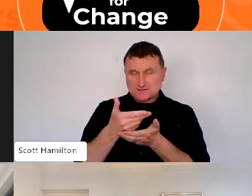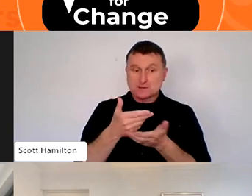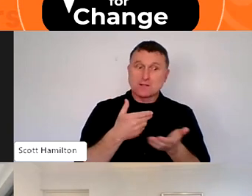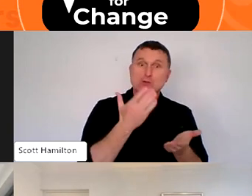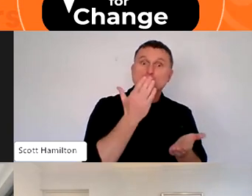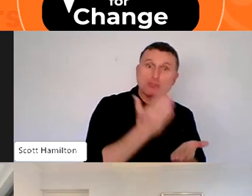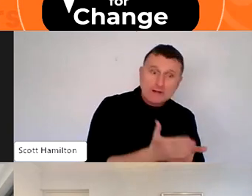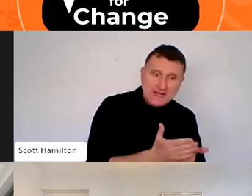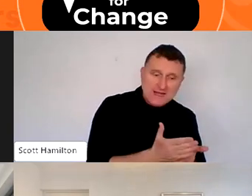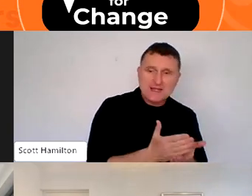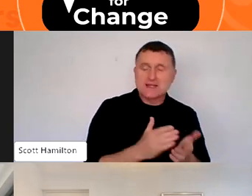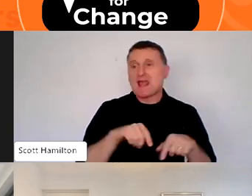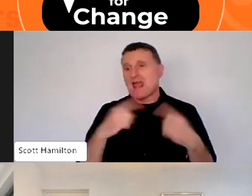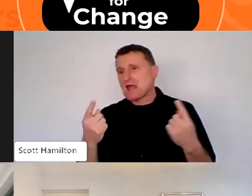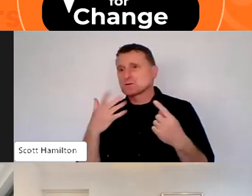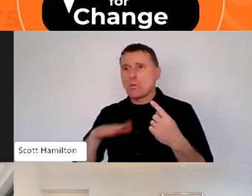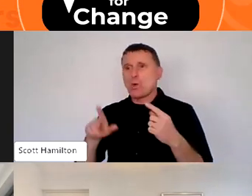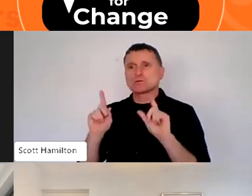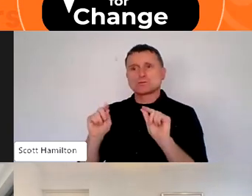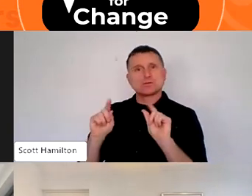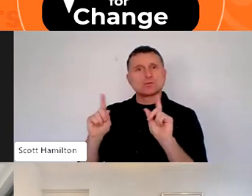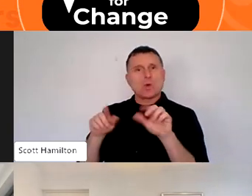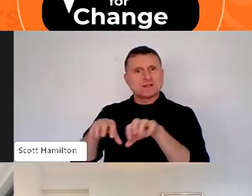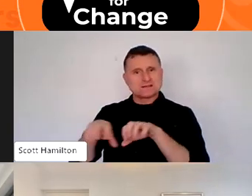this panel from the higher up thinking for legislation policy, which is